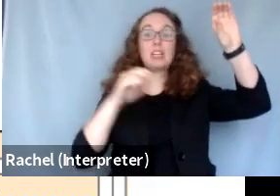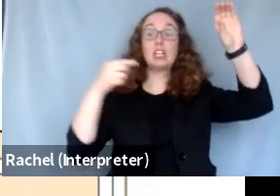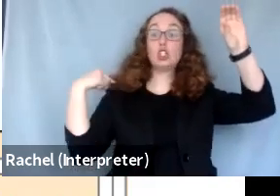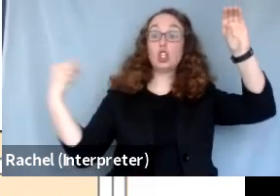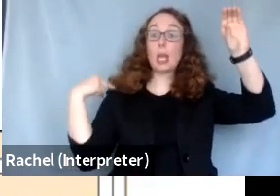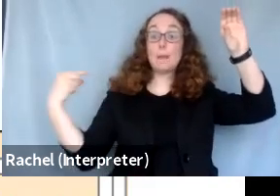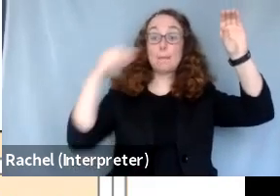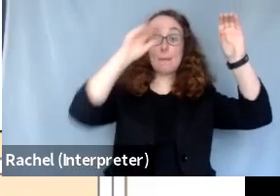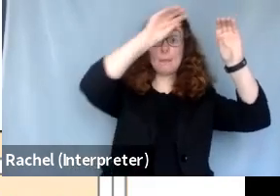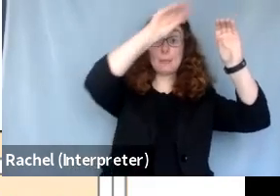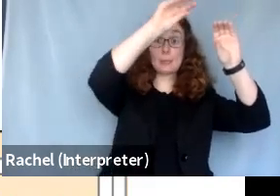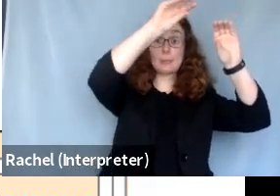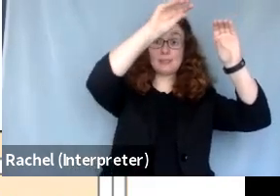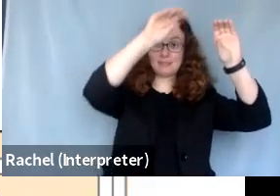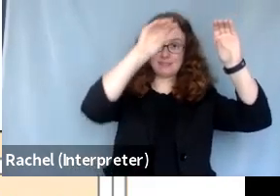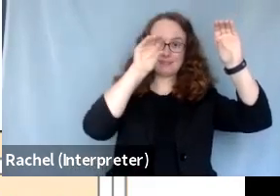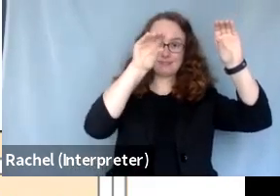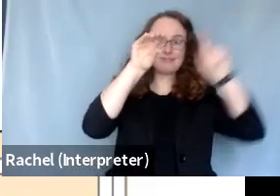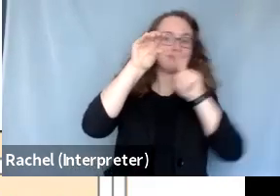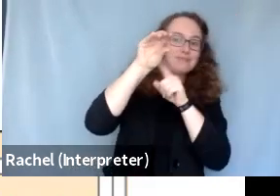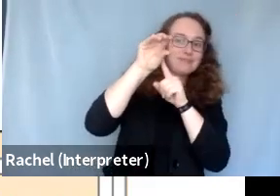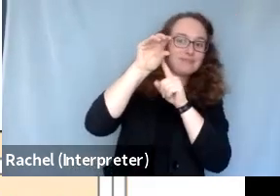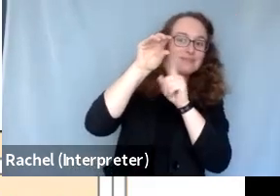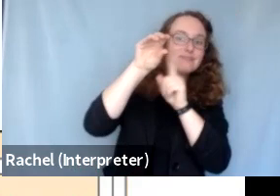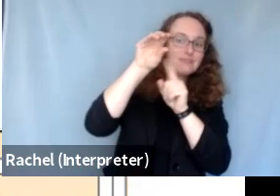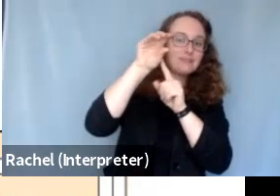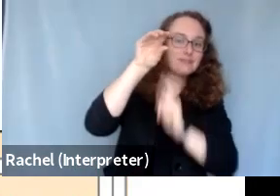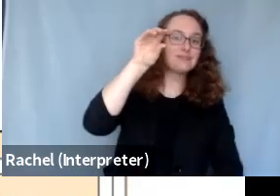you're familiar with that, but wide open in an area and fairly